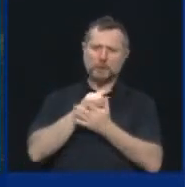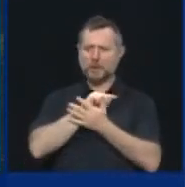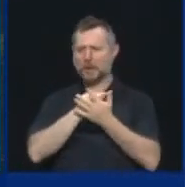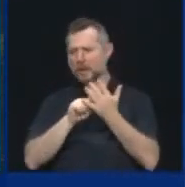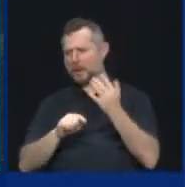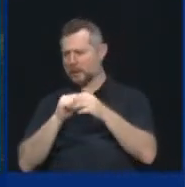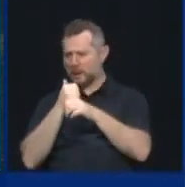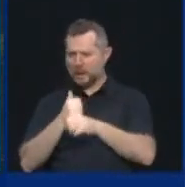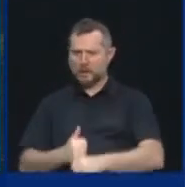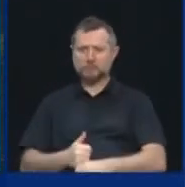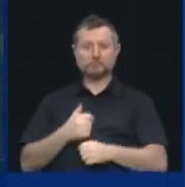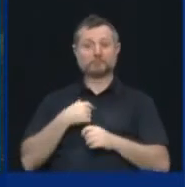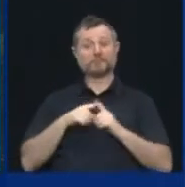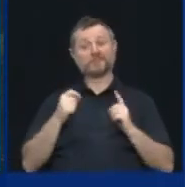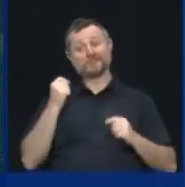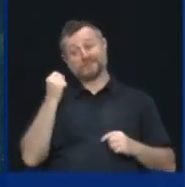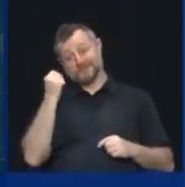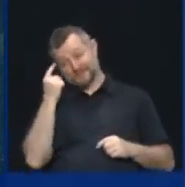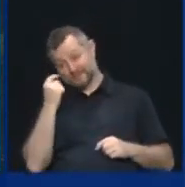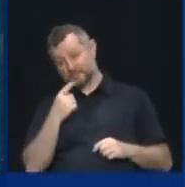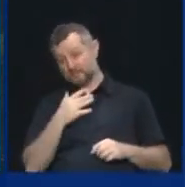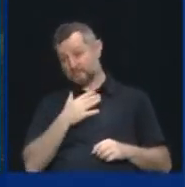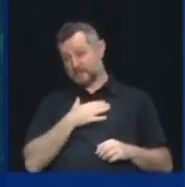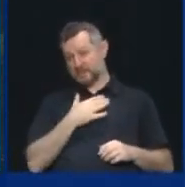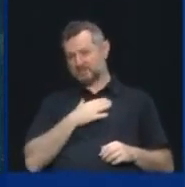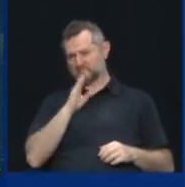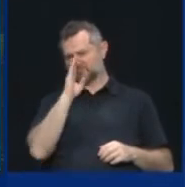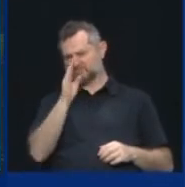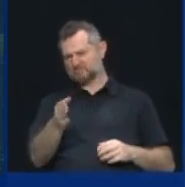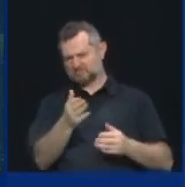EXTRAORDINARY THINGS, REGULATIONS, I ALWAYS LOOK IN